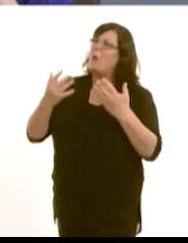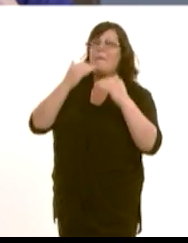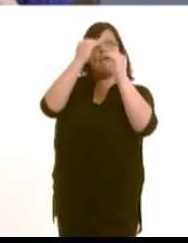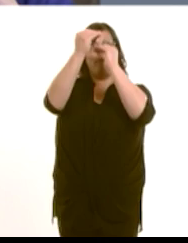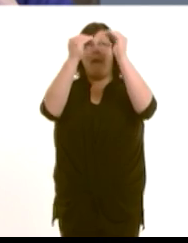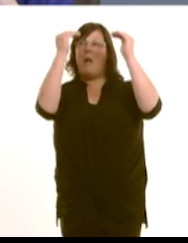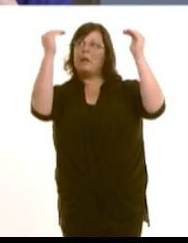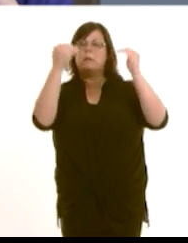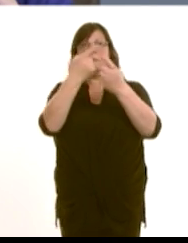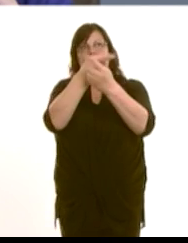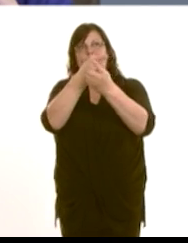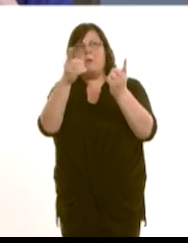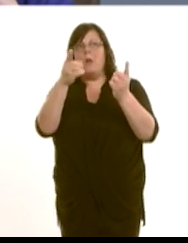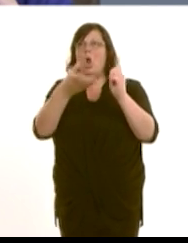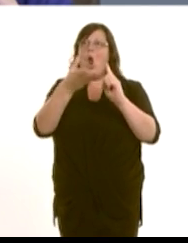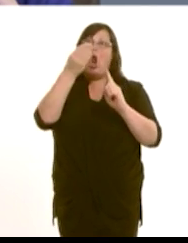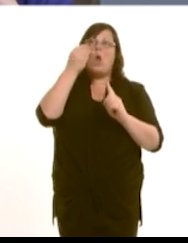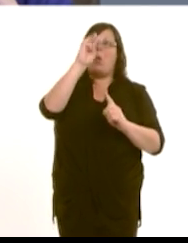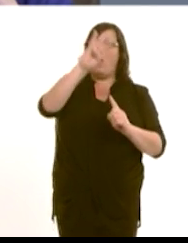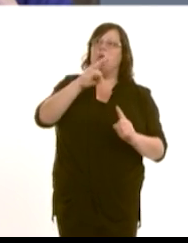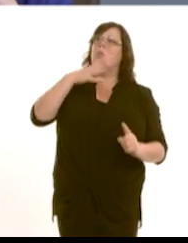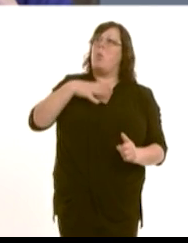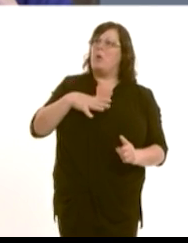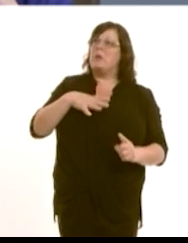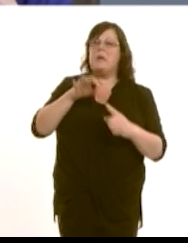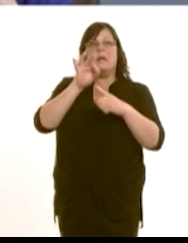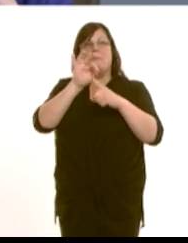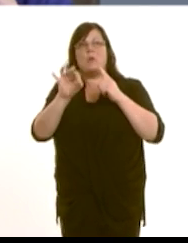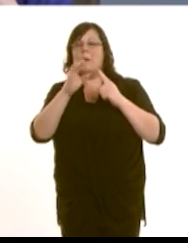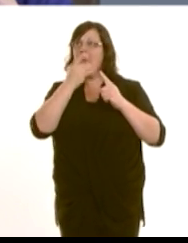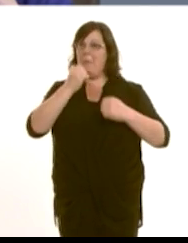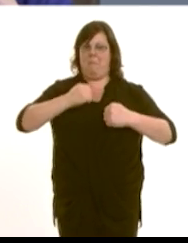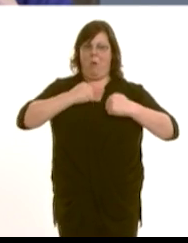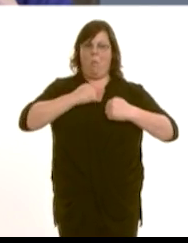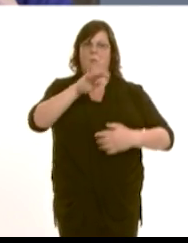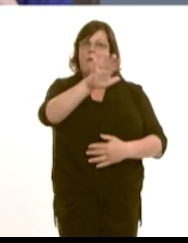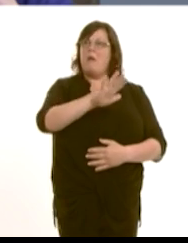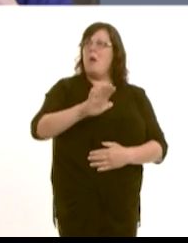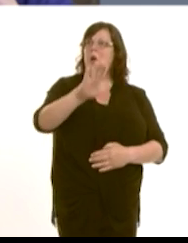learn Welsh, Darren Millar: as Si‚n Gwenllian has said, including lots of people in my own constituency, and financial support in order to enable them